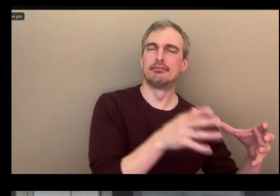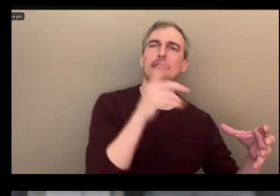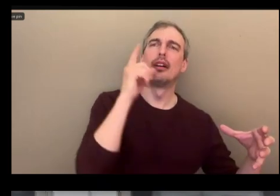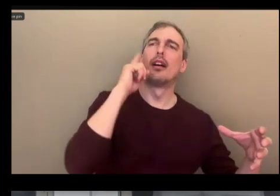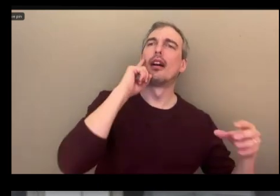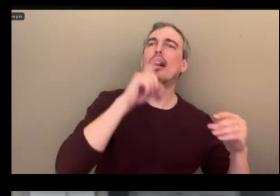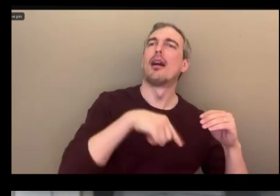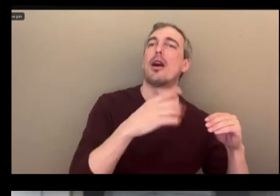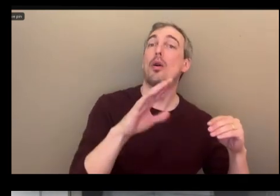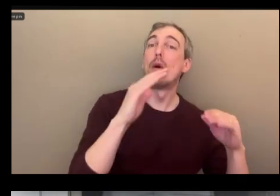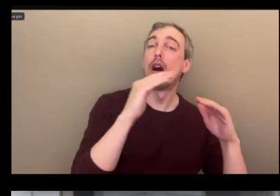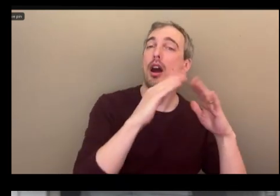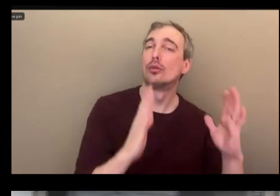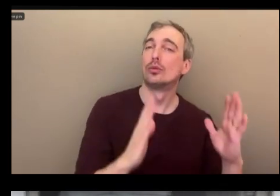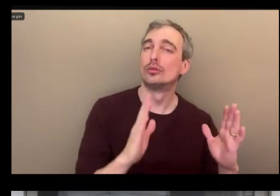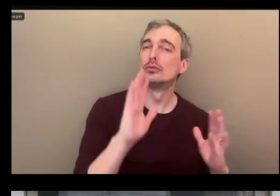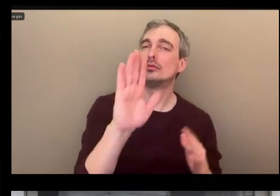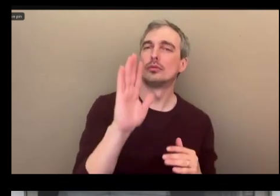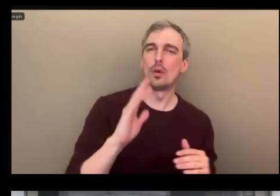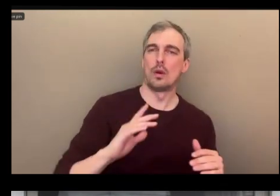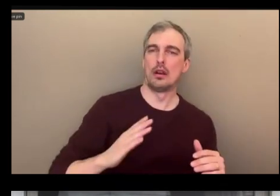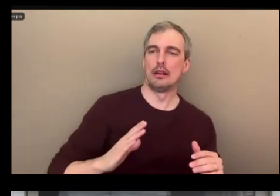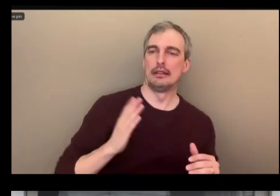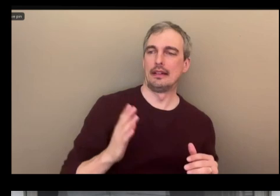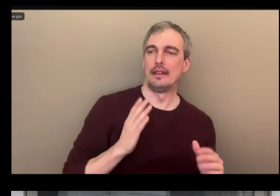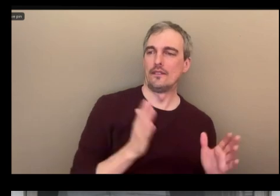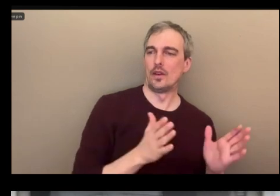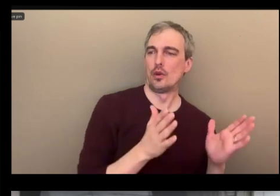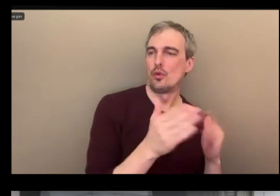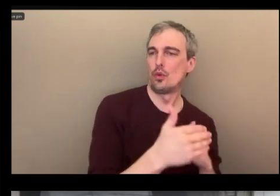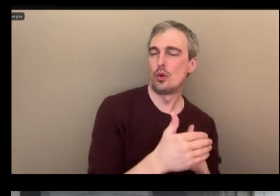TV. Maybe a little entertainment center. Set top box.